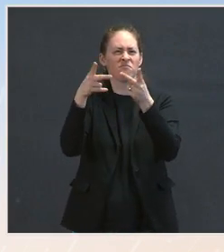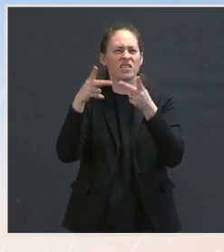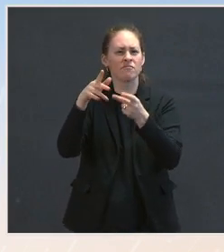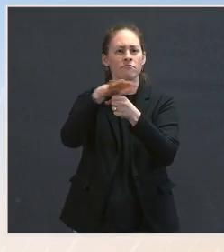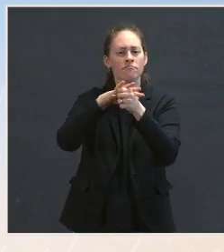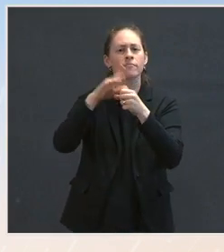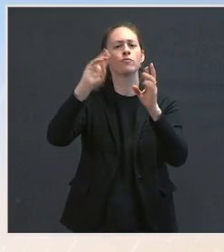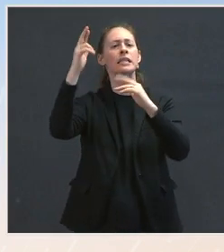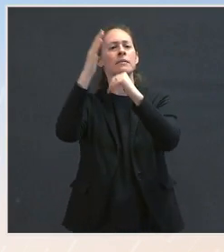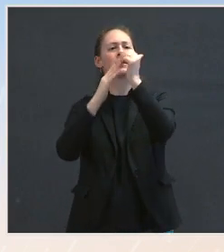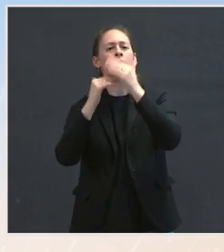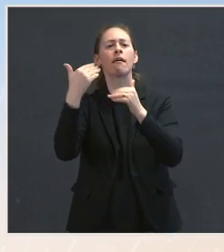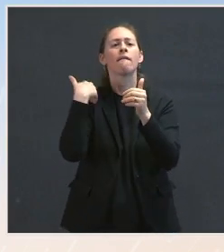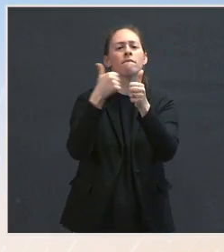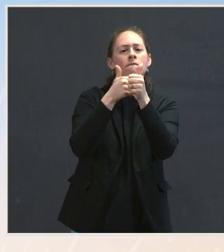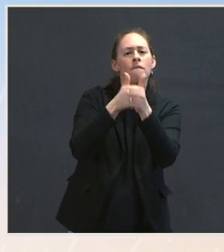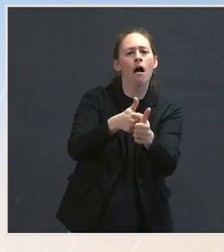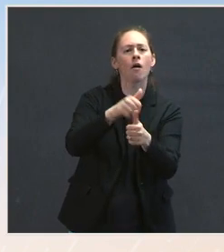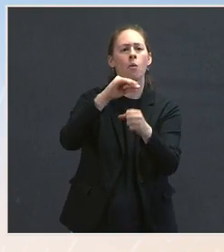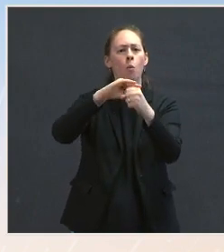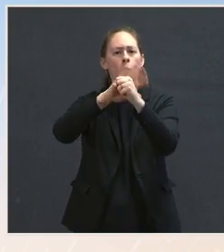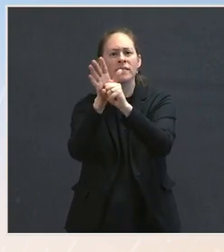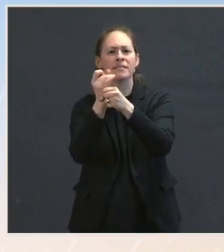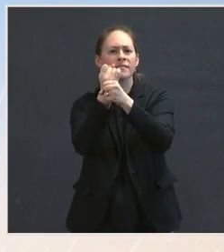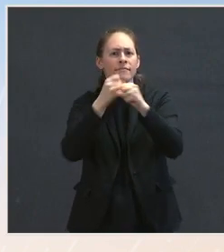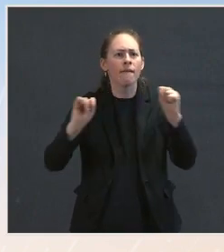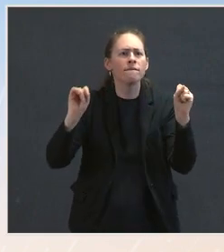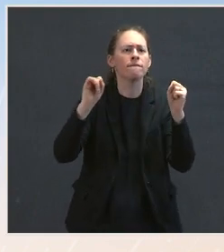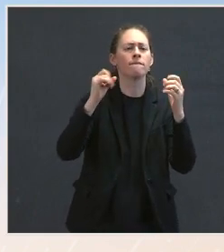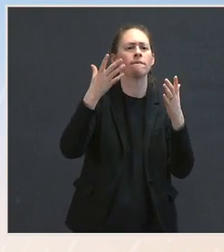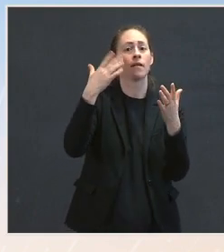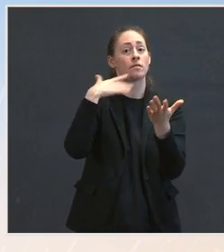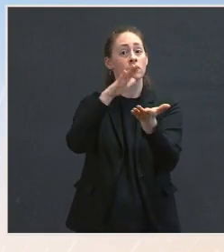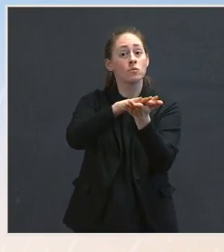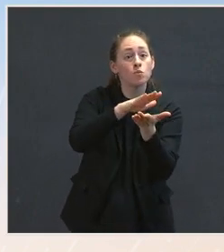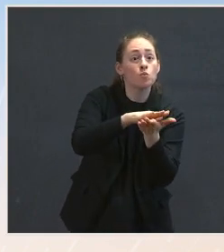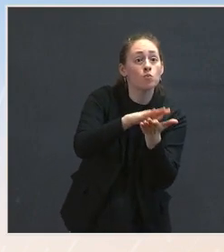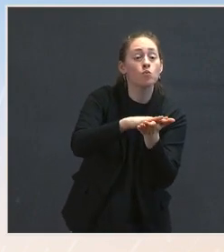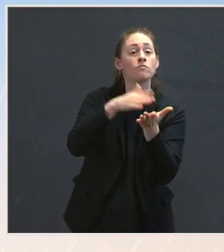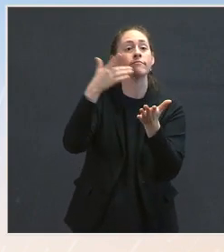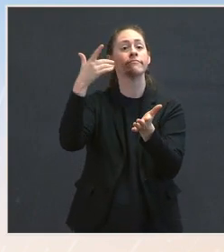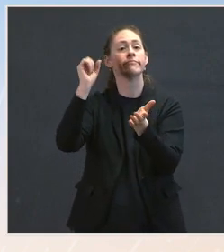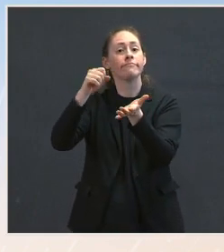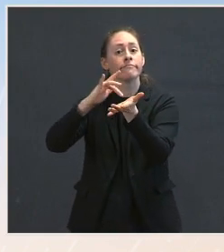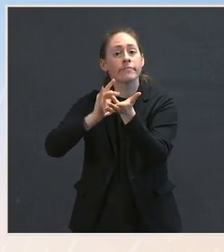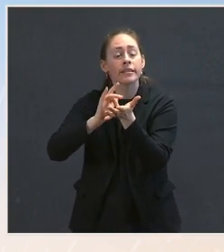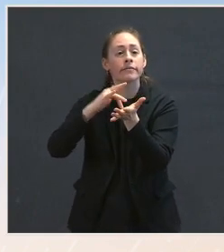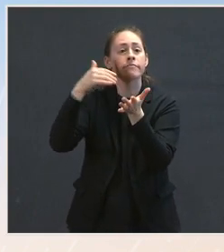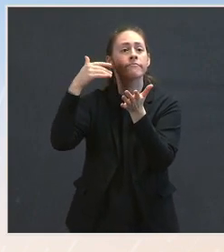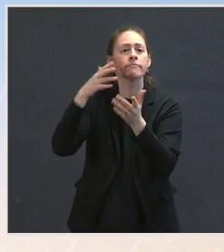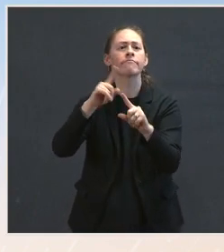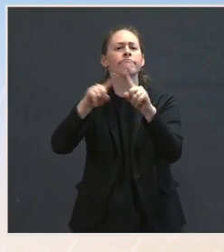where they can have access to educational and medical care. There are no -- there are very few good options here, and we chose the one we thought was best.